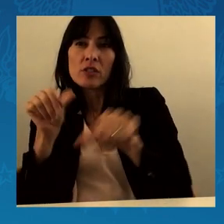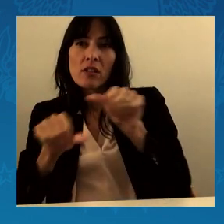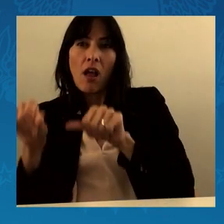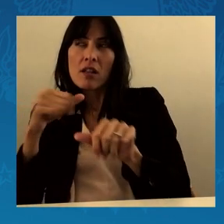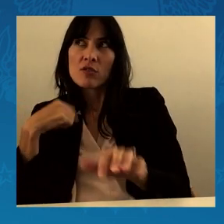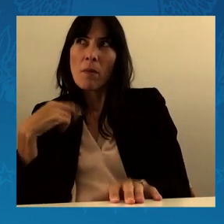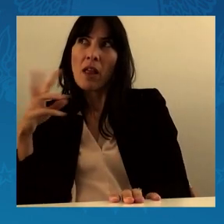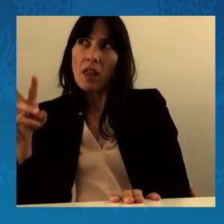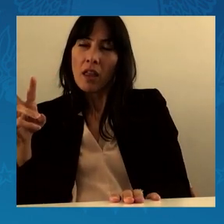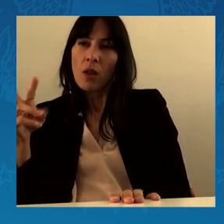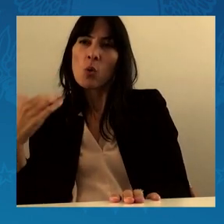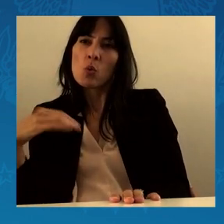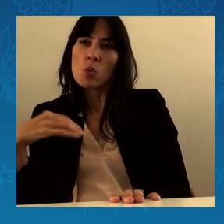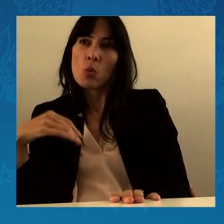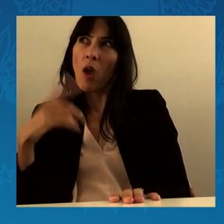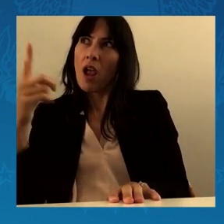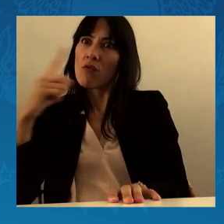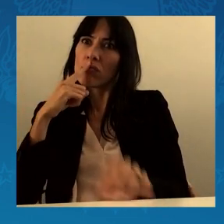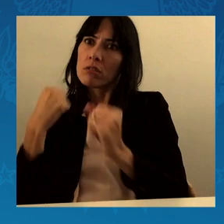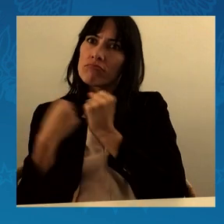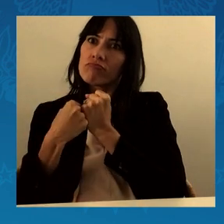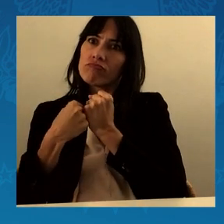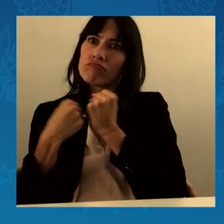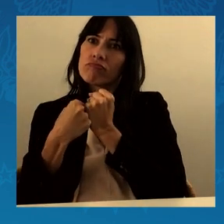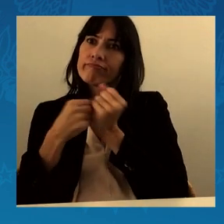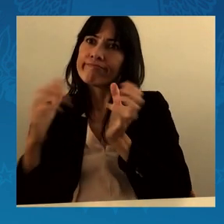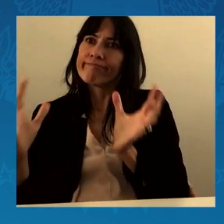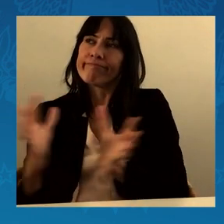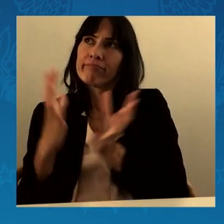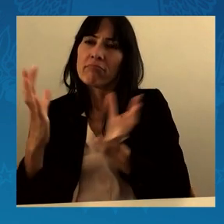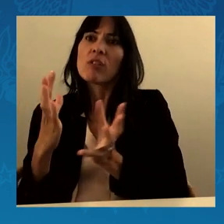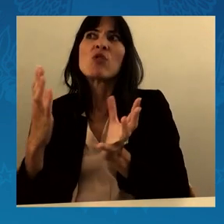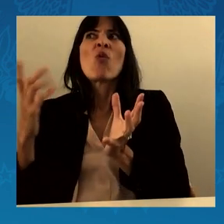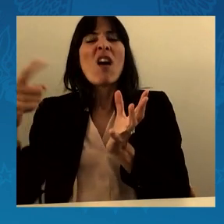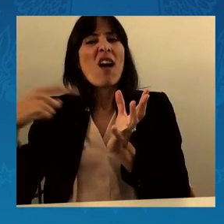it really pushed me to stick with computer science and then. I just loved it.